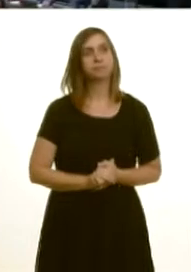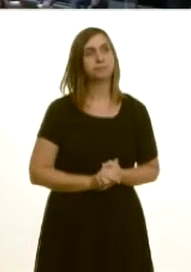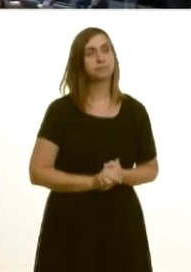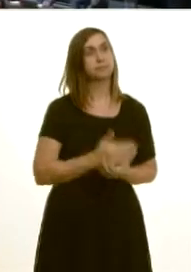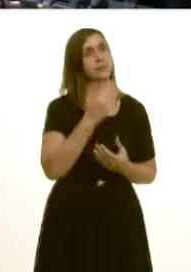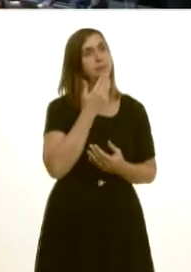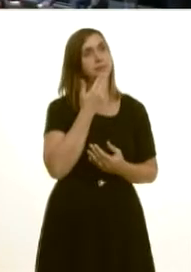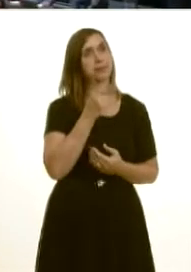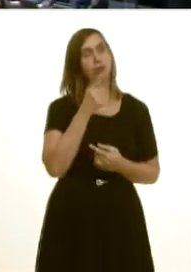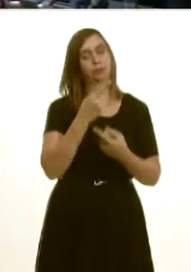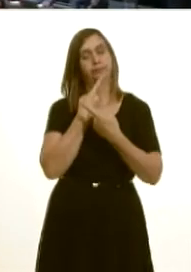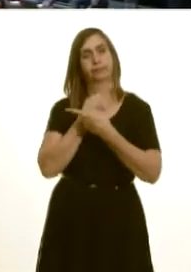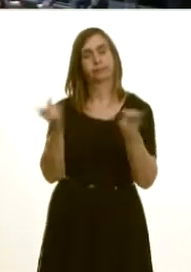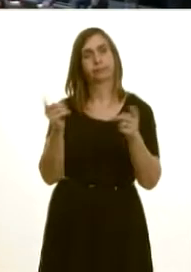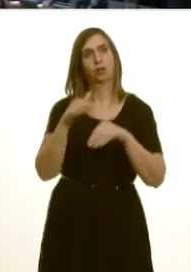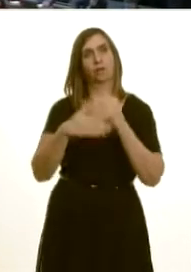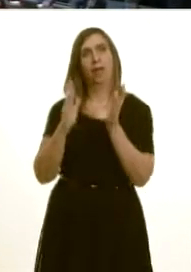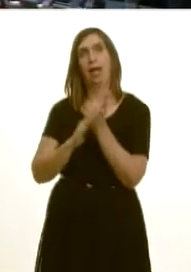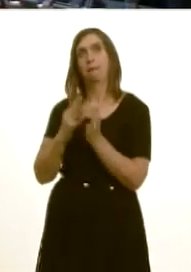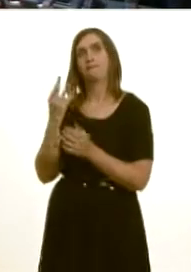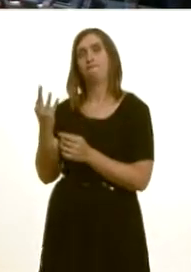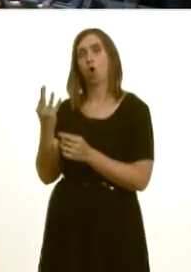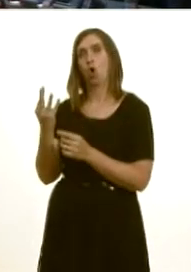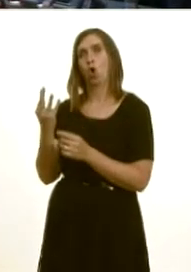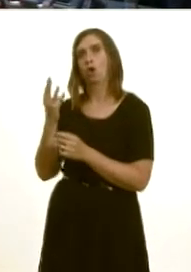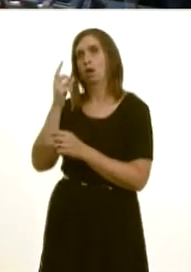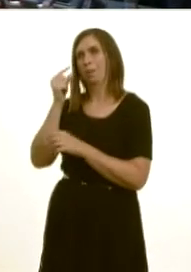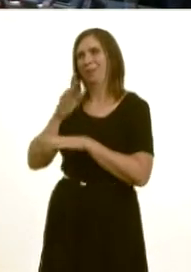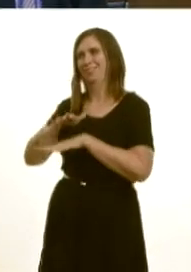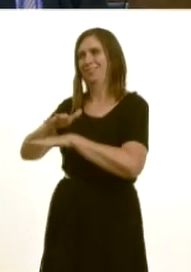ddatganiad ar gapasiti presennol yr M4? OAQ(4)1879(FM) Carwyn Jones: I refer the Member to the answer